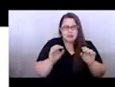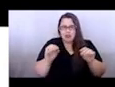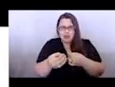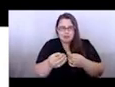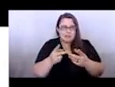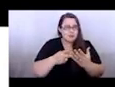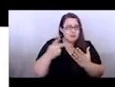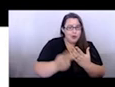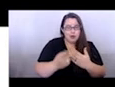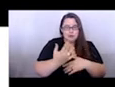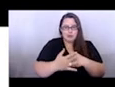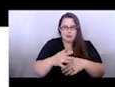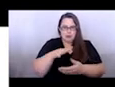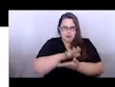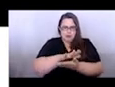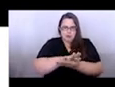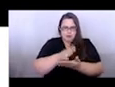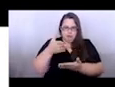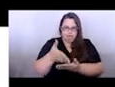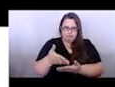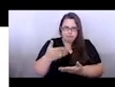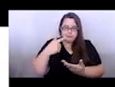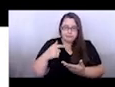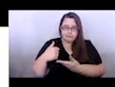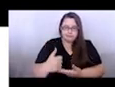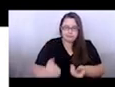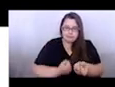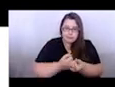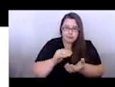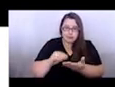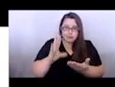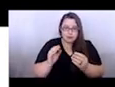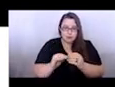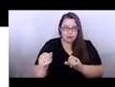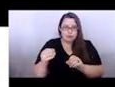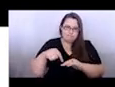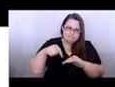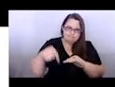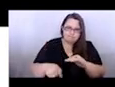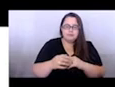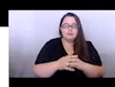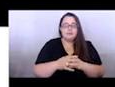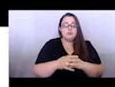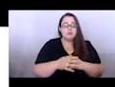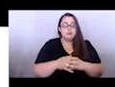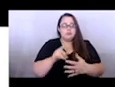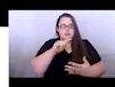on campus that are able to assist students in a more thorough manner. So we listed on these slides the different departments